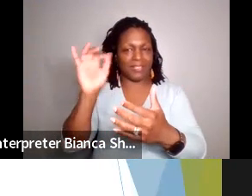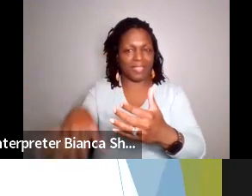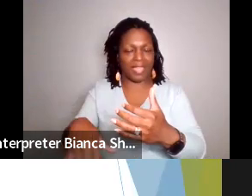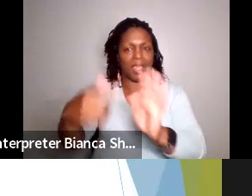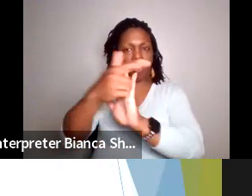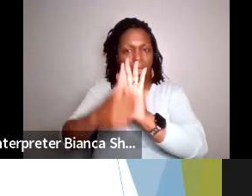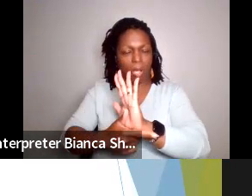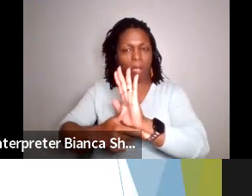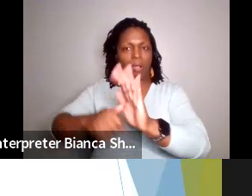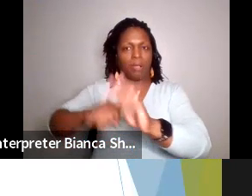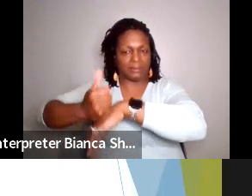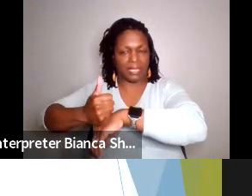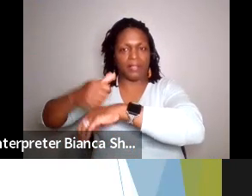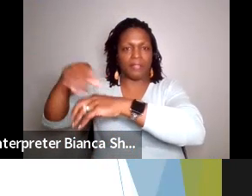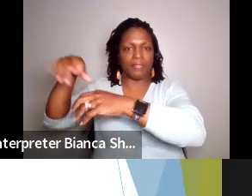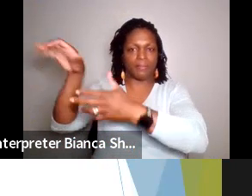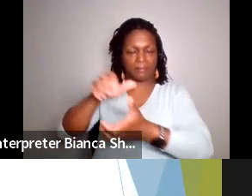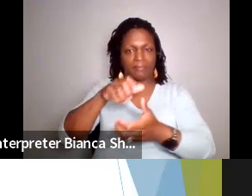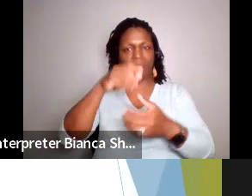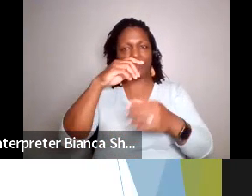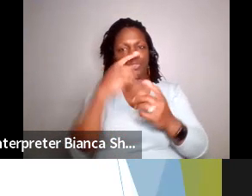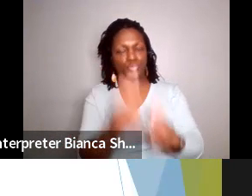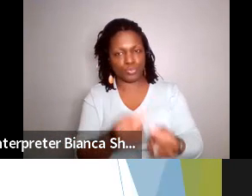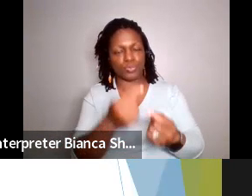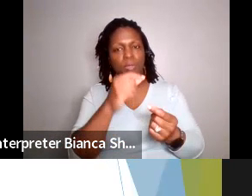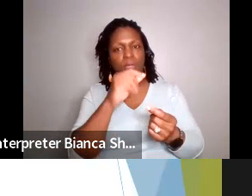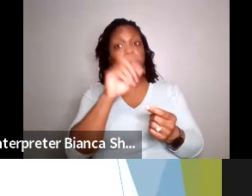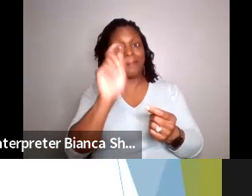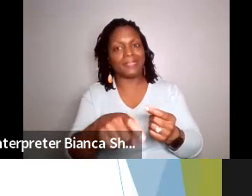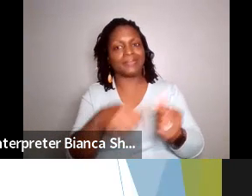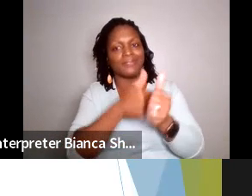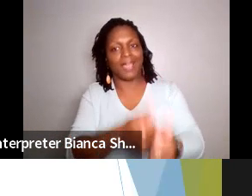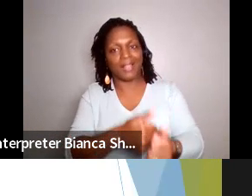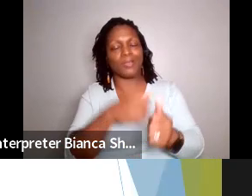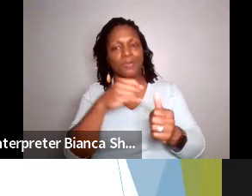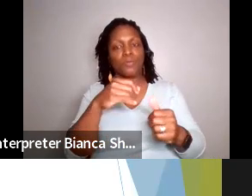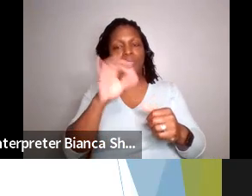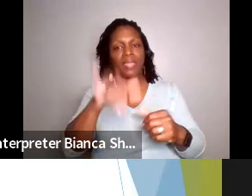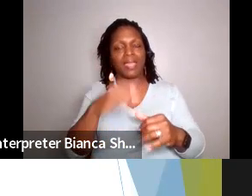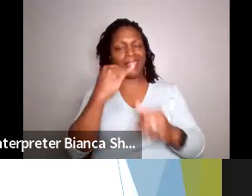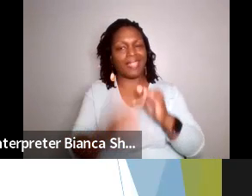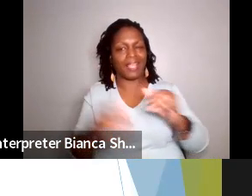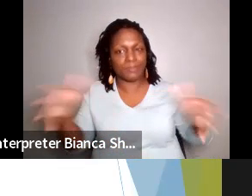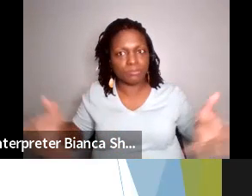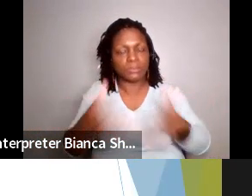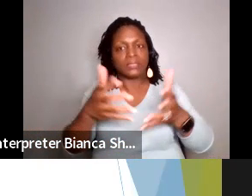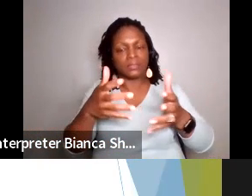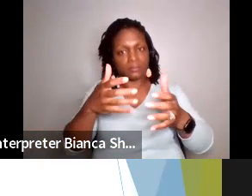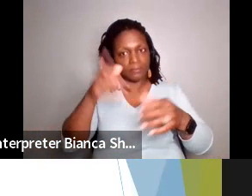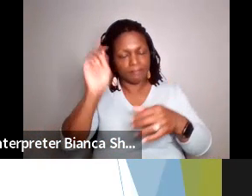the areas are looking for any barriers that people have to this final push for coming into compliance.